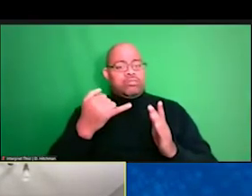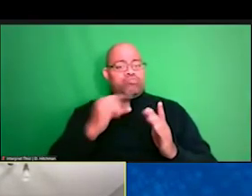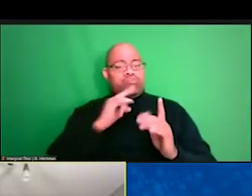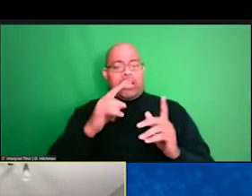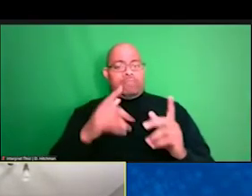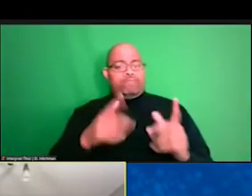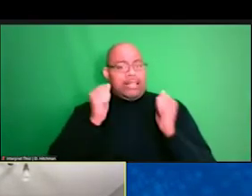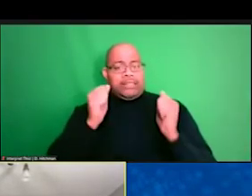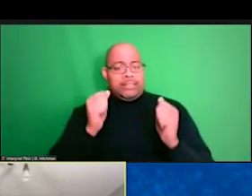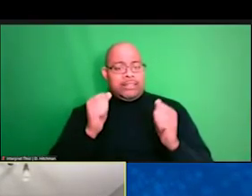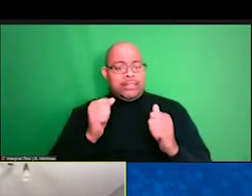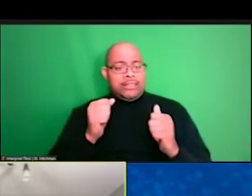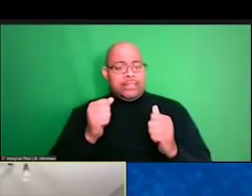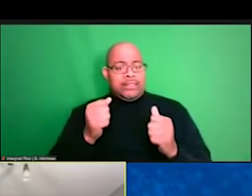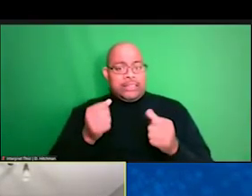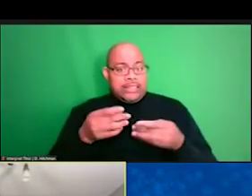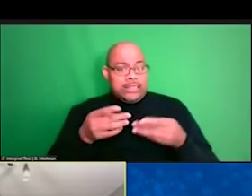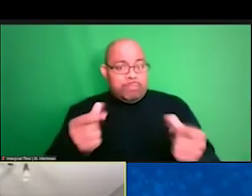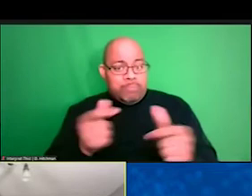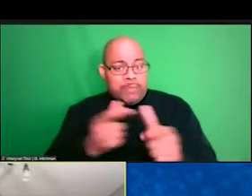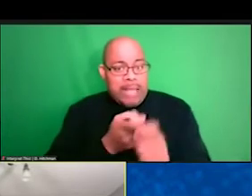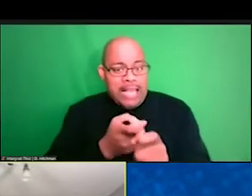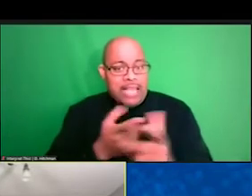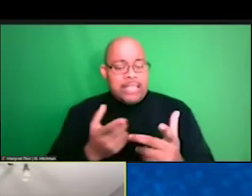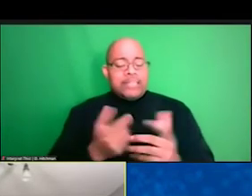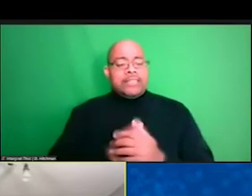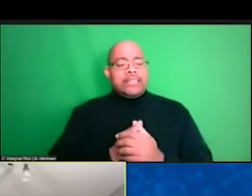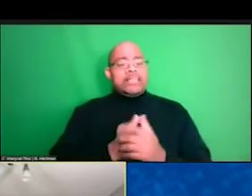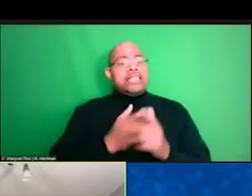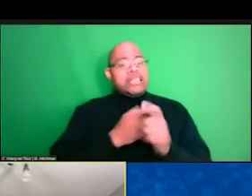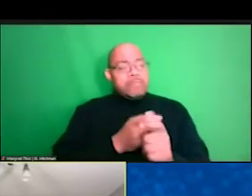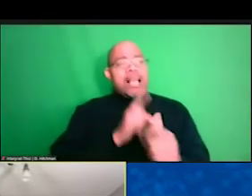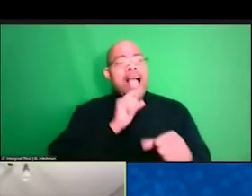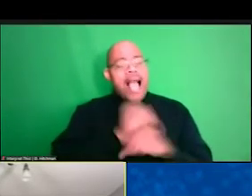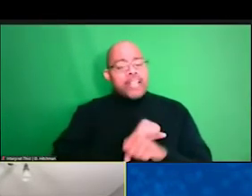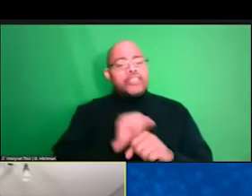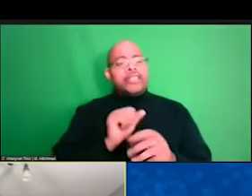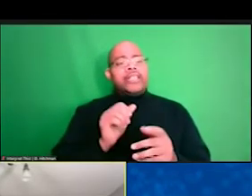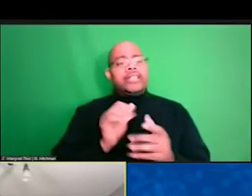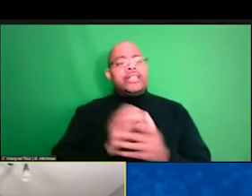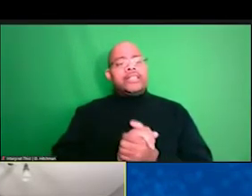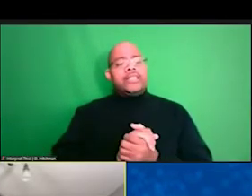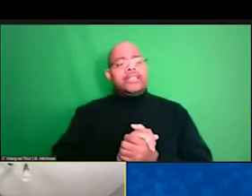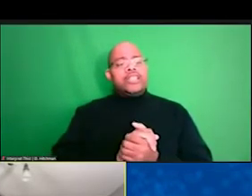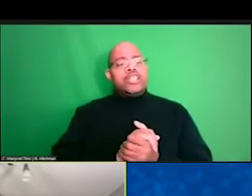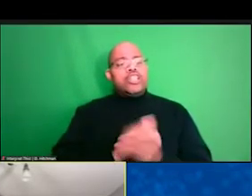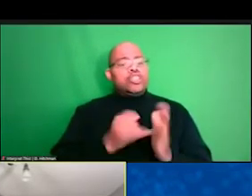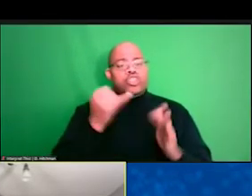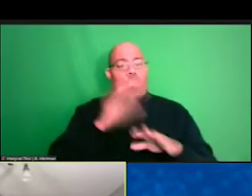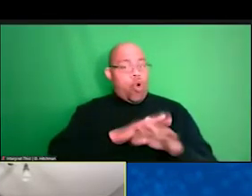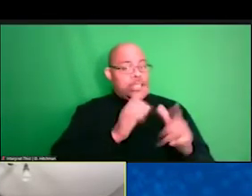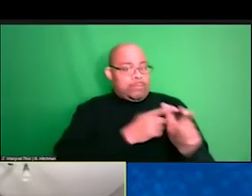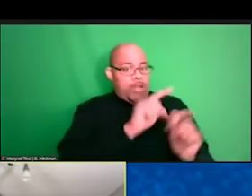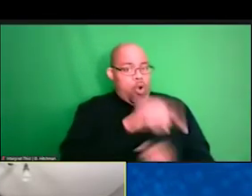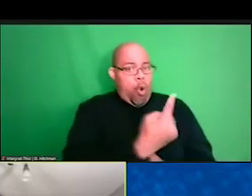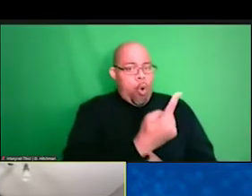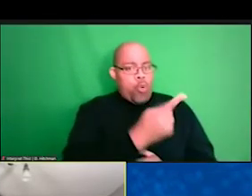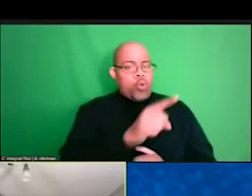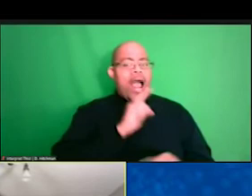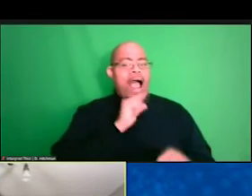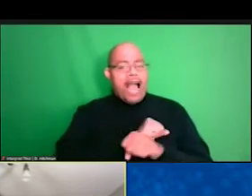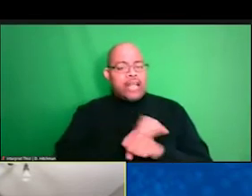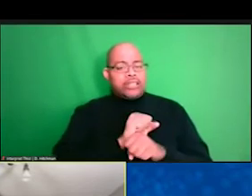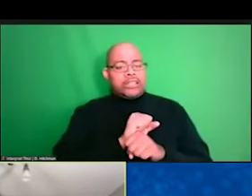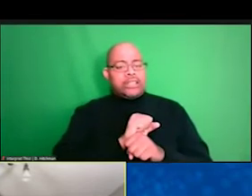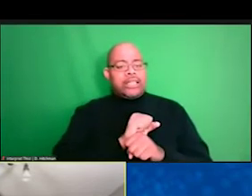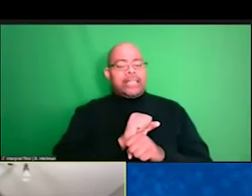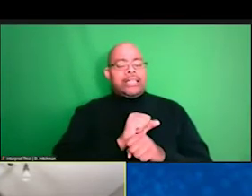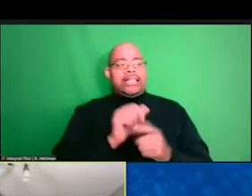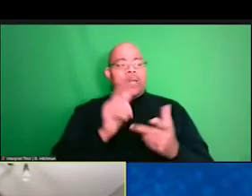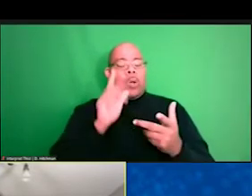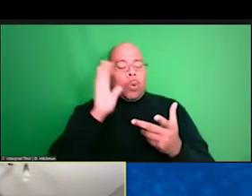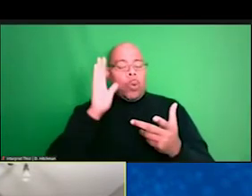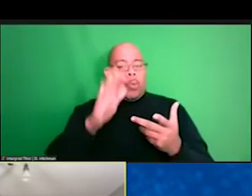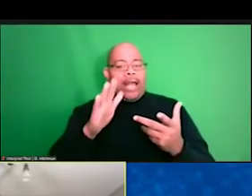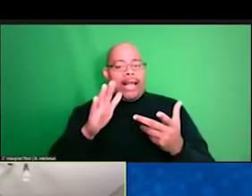the efficiency, I mean, the speed, actually just on the speed, you actually compromise